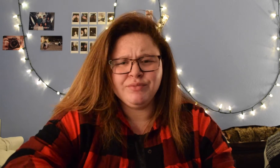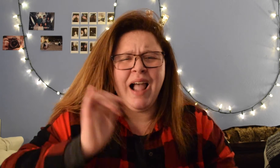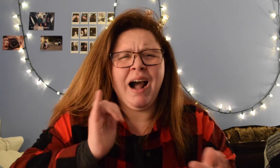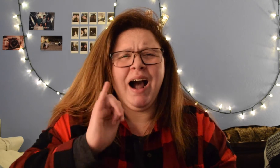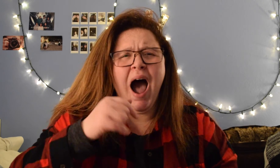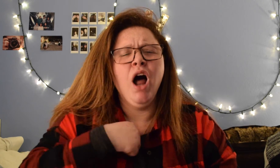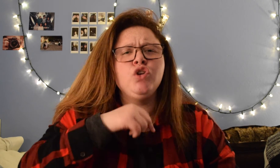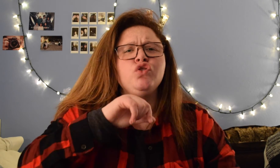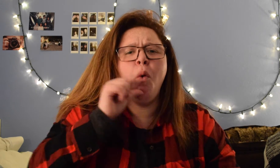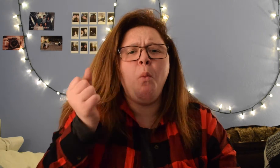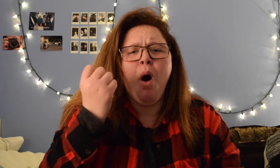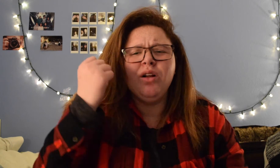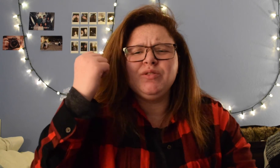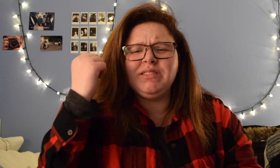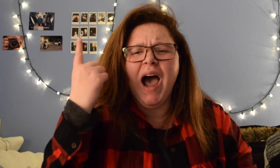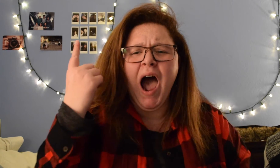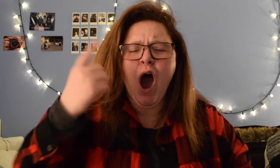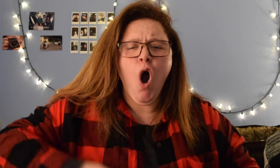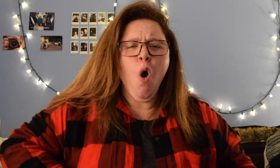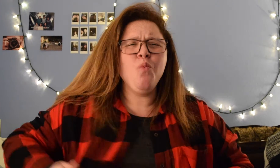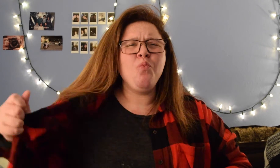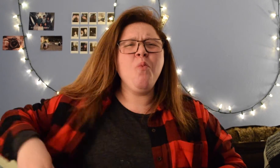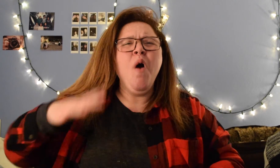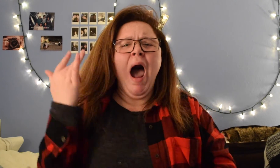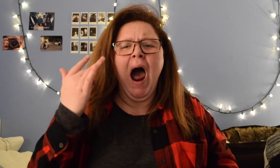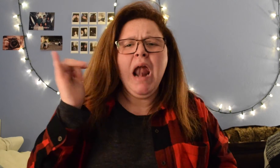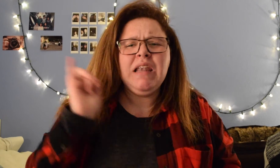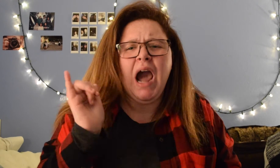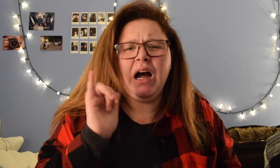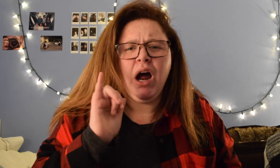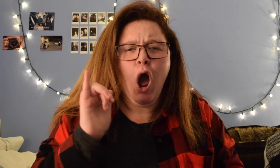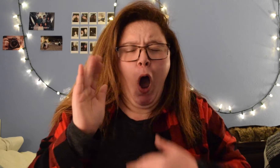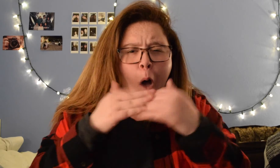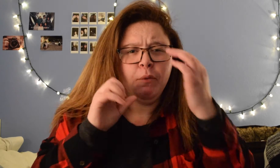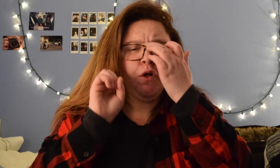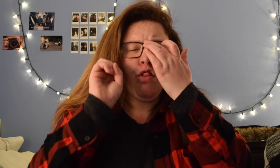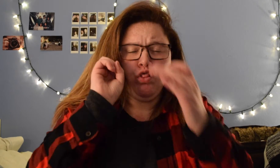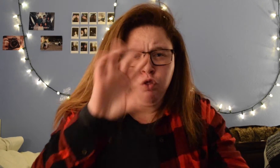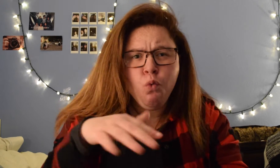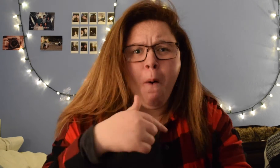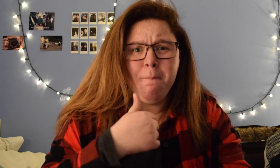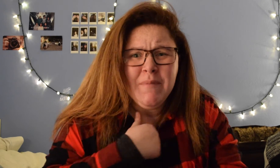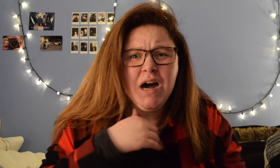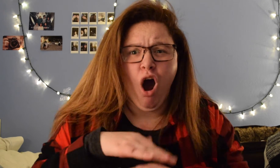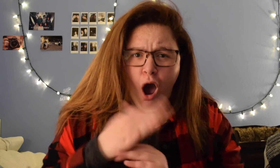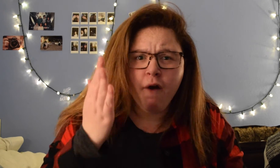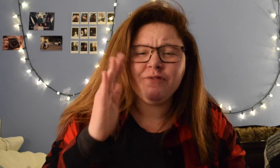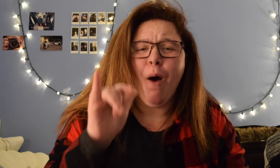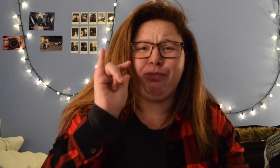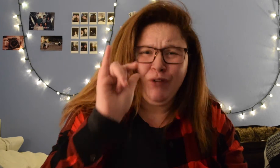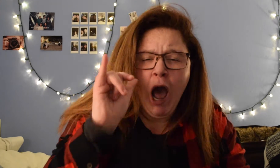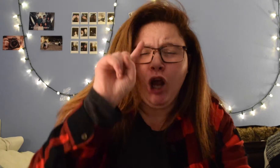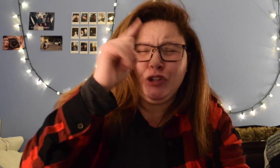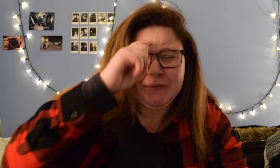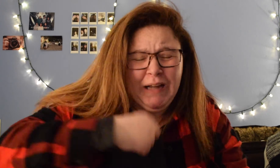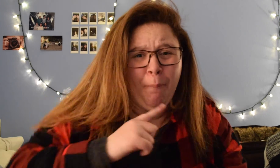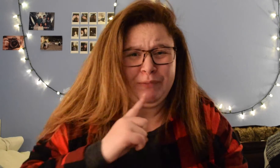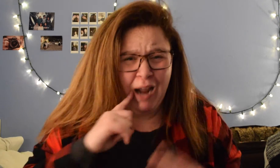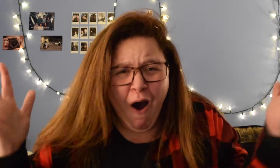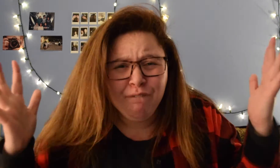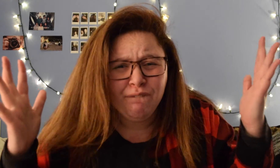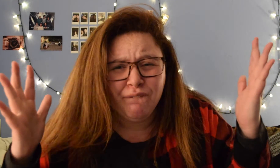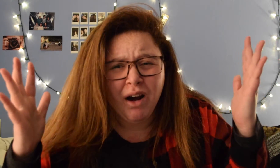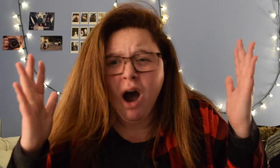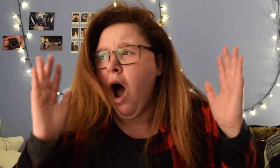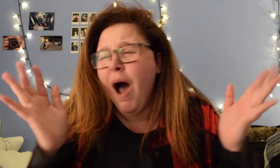I don't understand why like he almost threw me off the plane JUST BECAUSE I AM DEAF